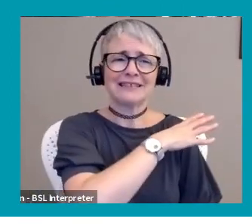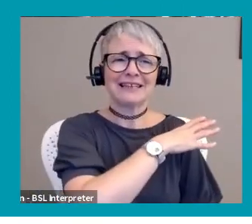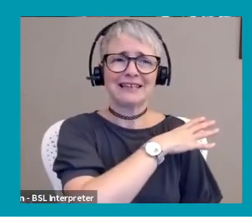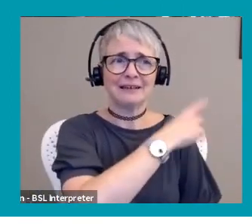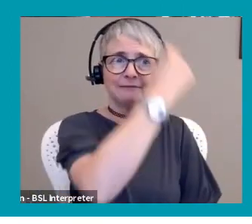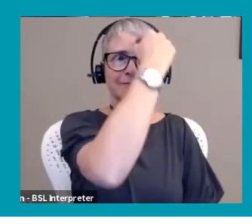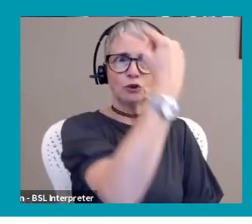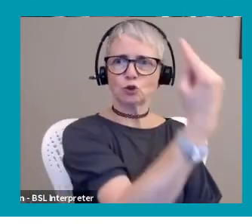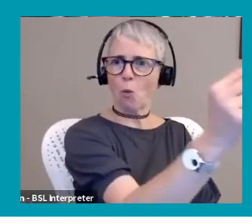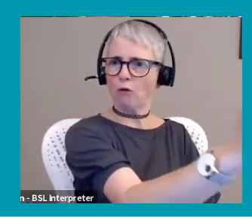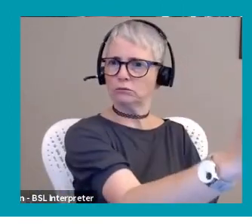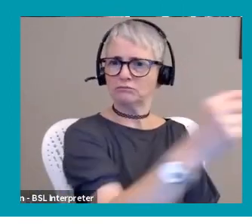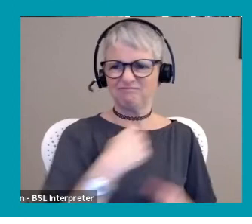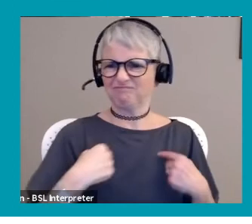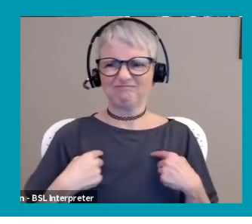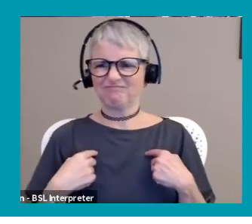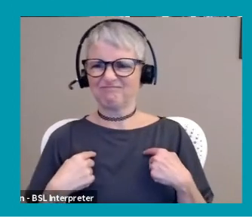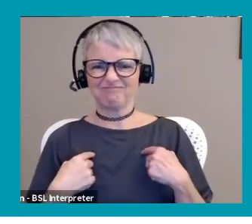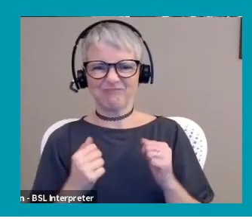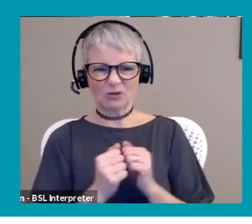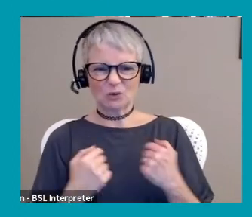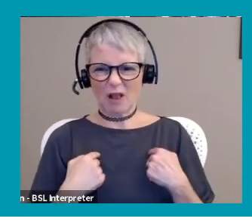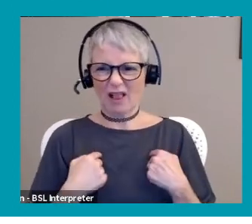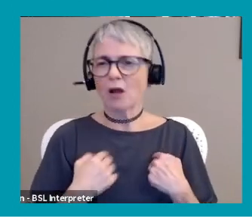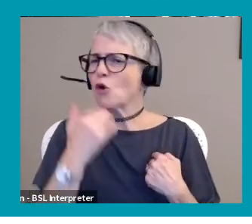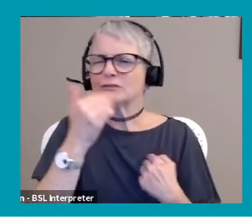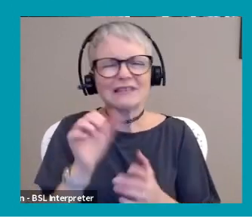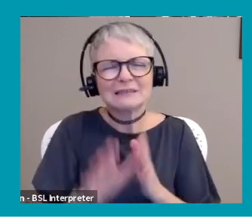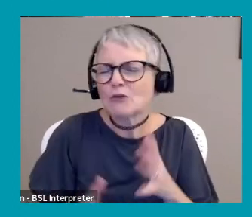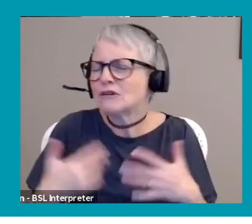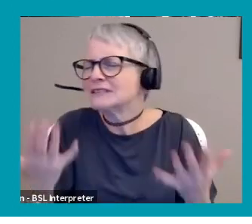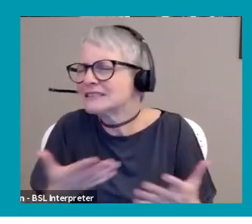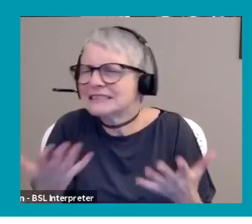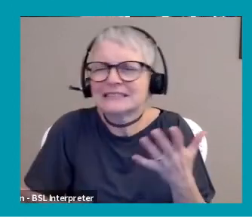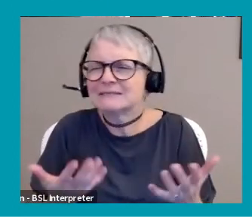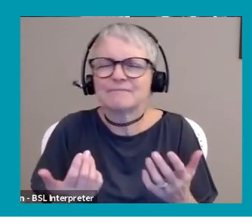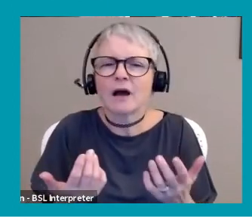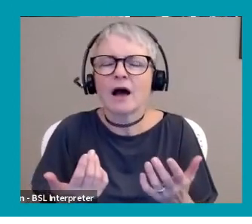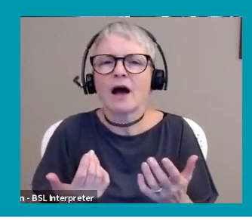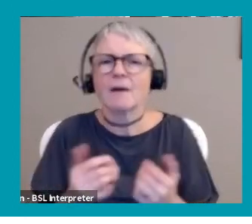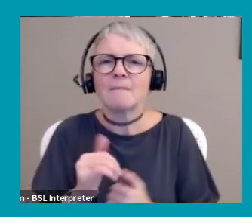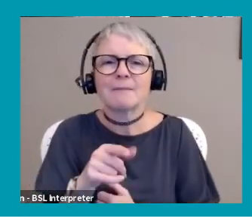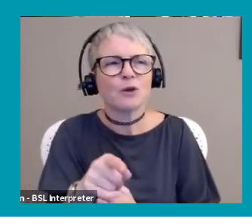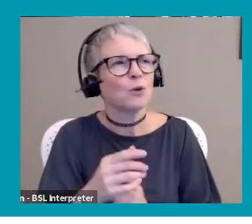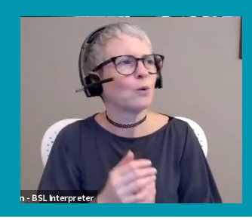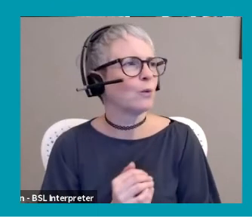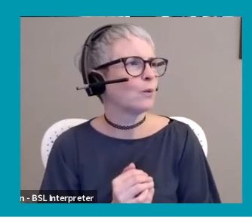perhaps you don't have enough experience to do it. Maybe you were the fourth person to be